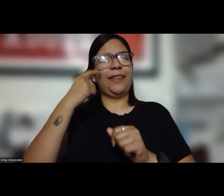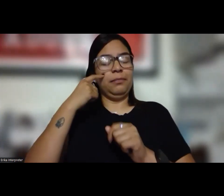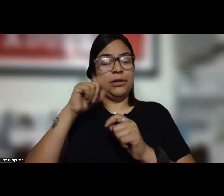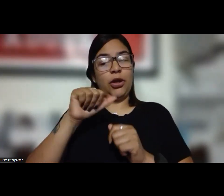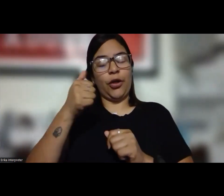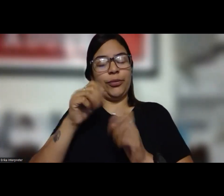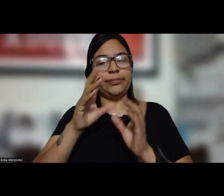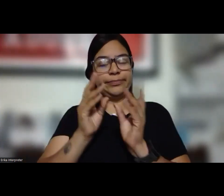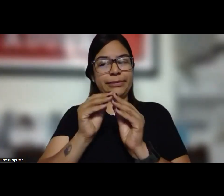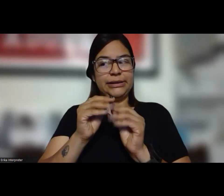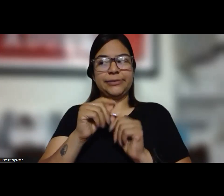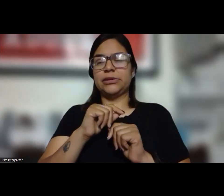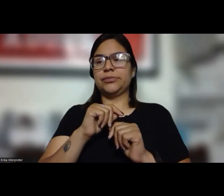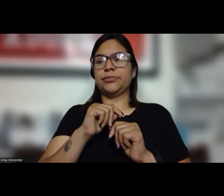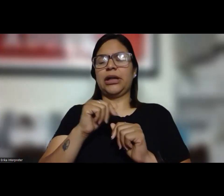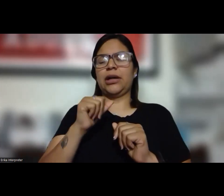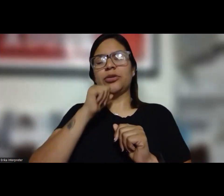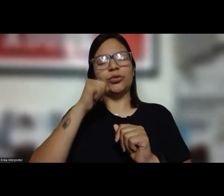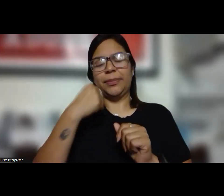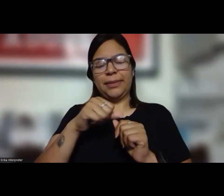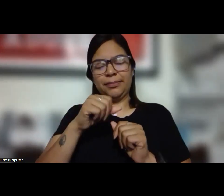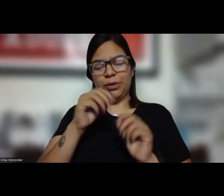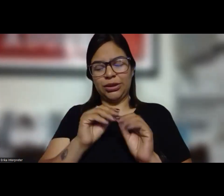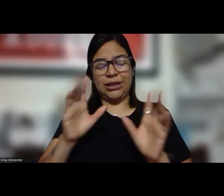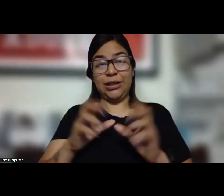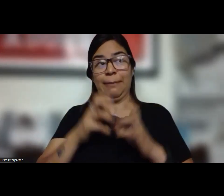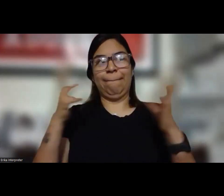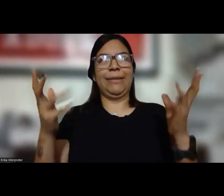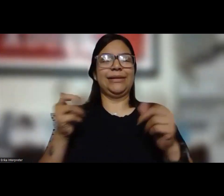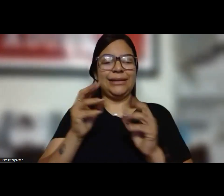you know it might have been a different meeting as well so many meetings but we've talked about